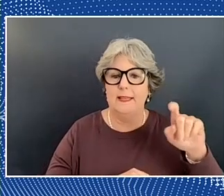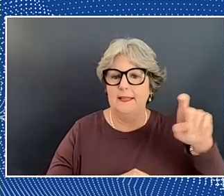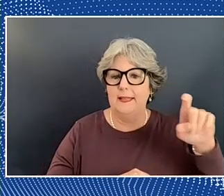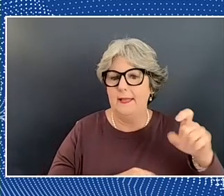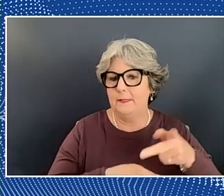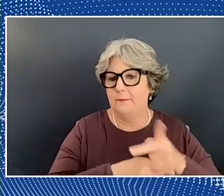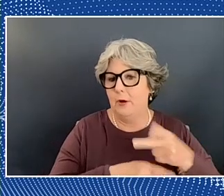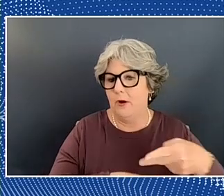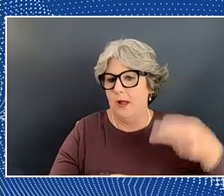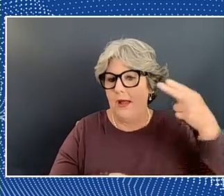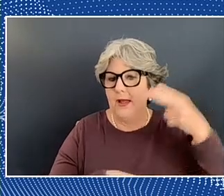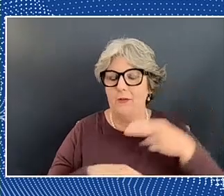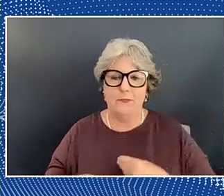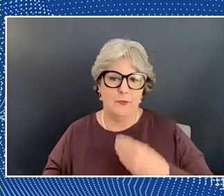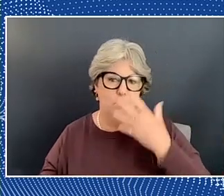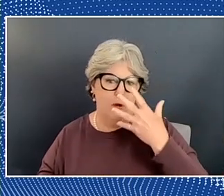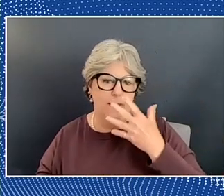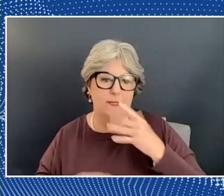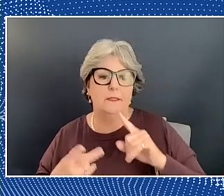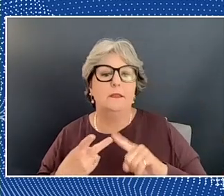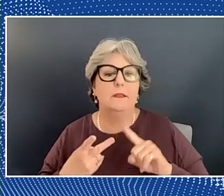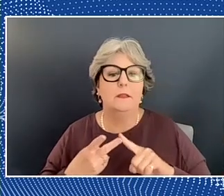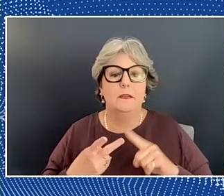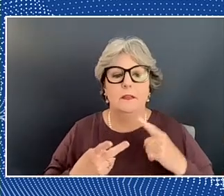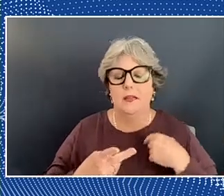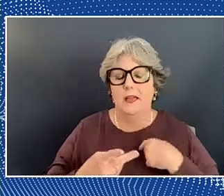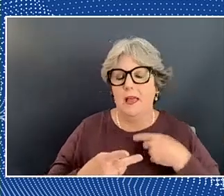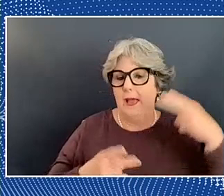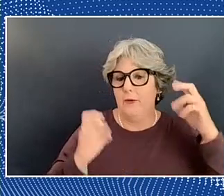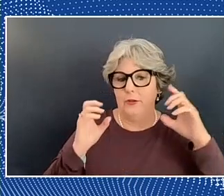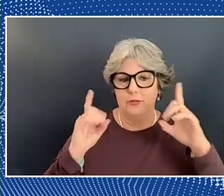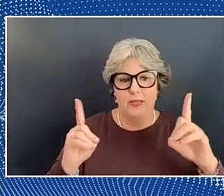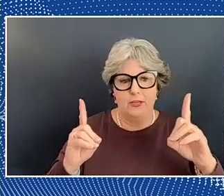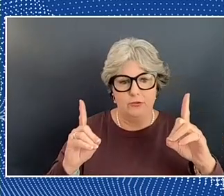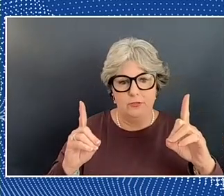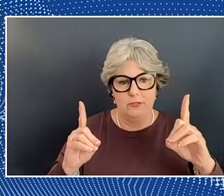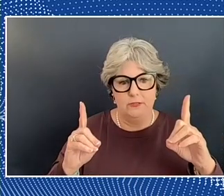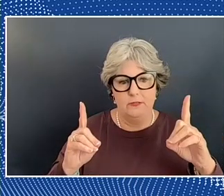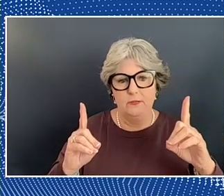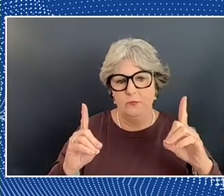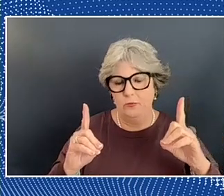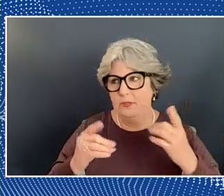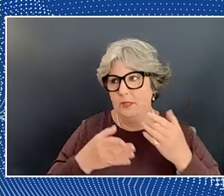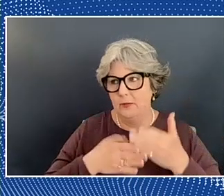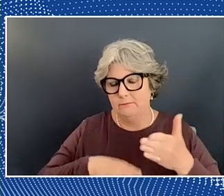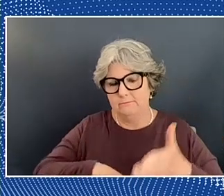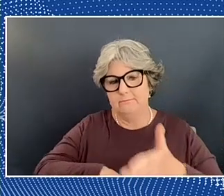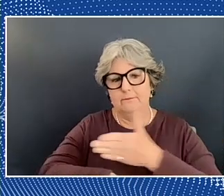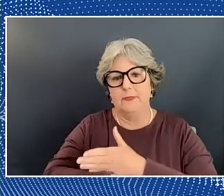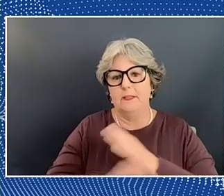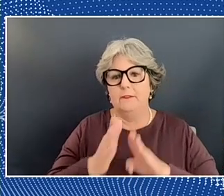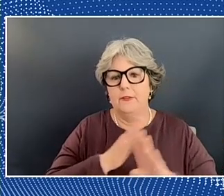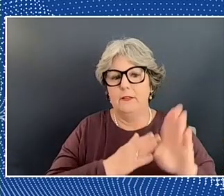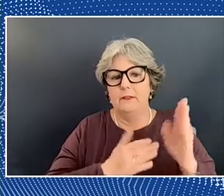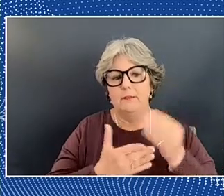peers. For me, pursuing higher education was a pathway for upward mobility and to build wealth for myself and my family.